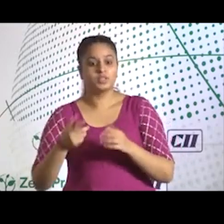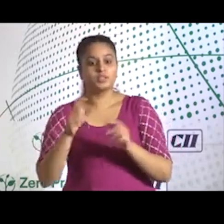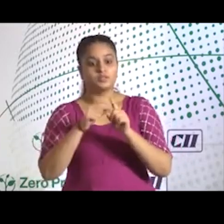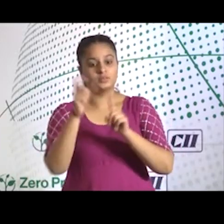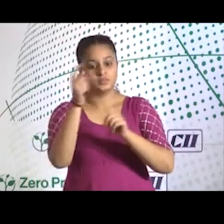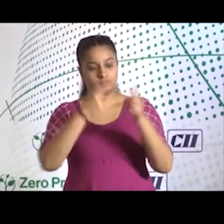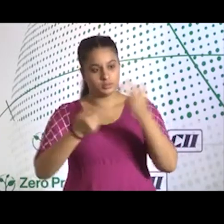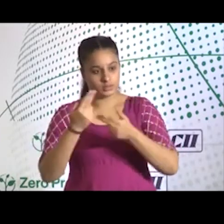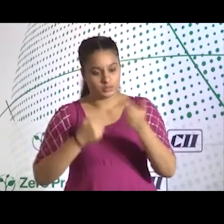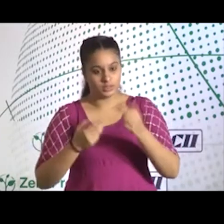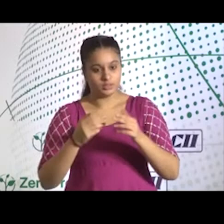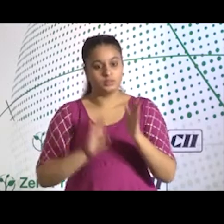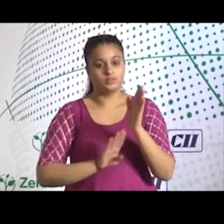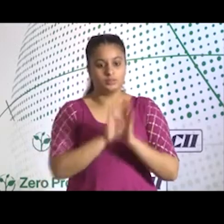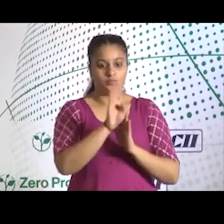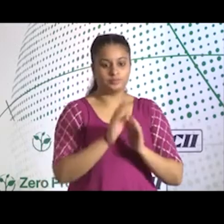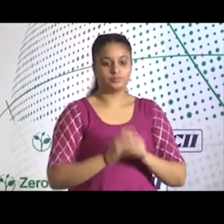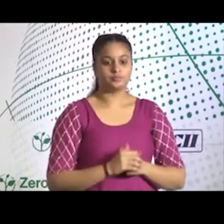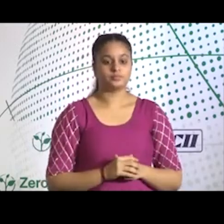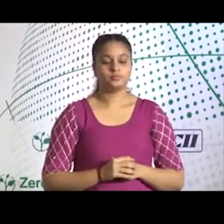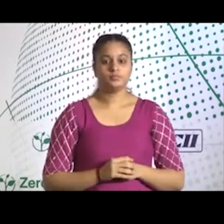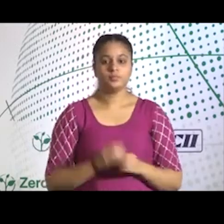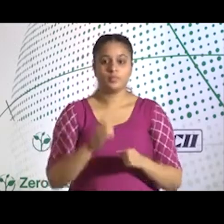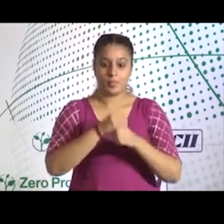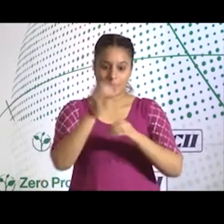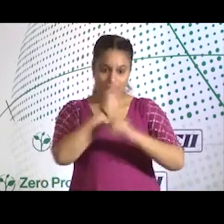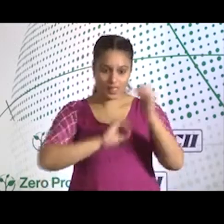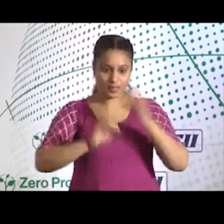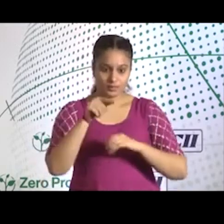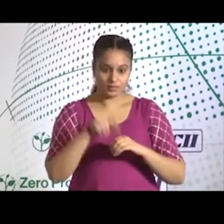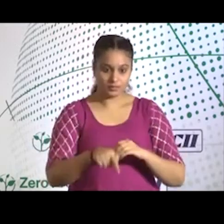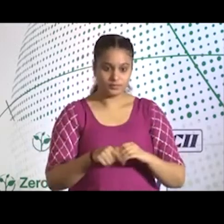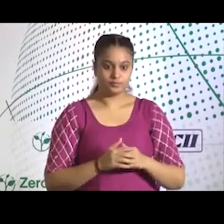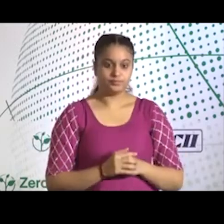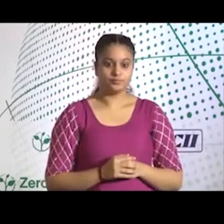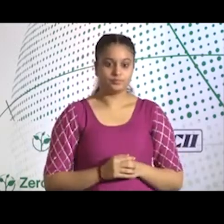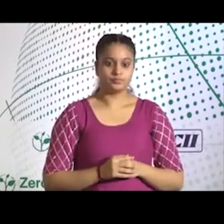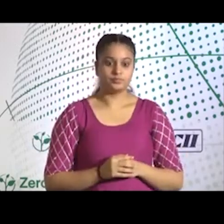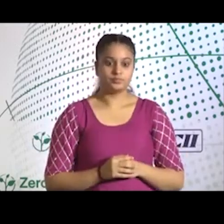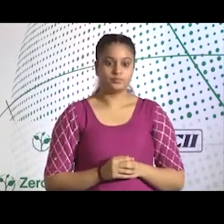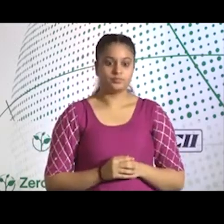And so within Google, one of the really key